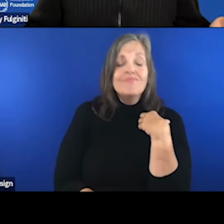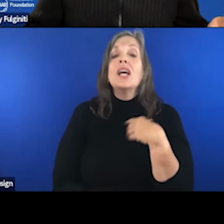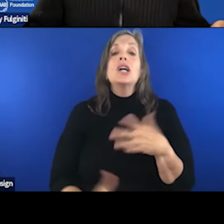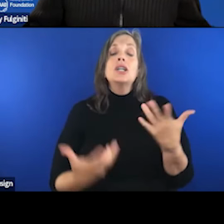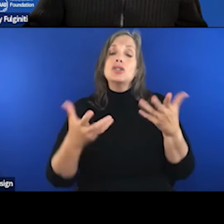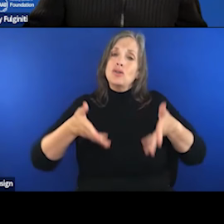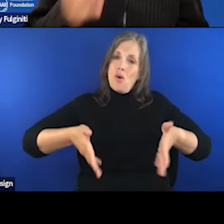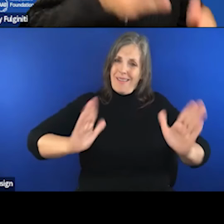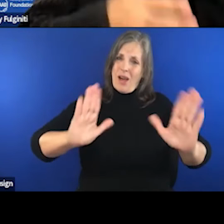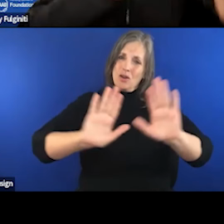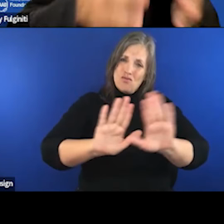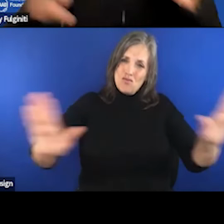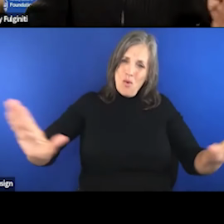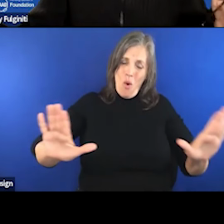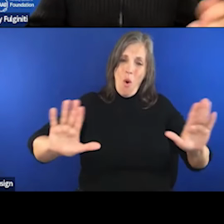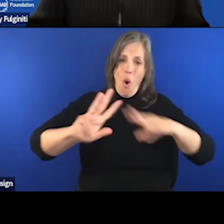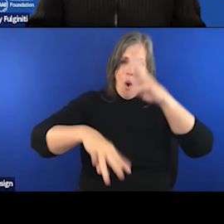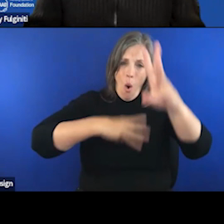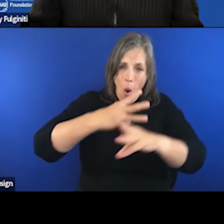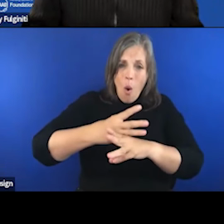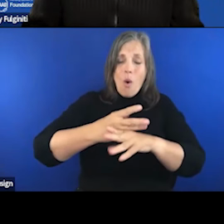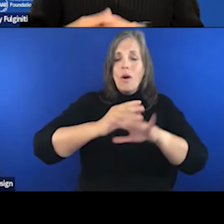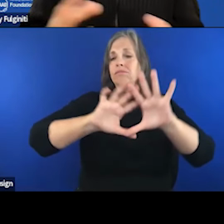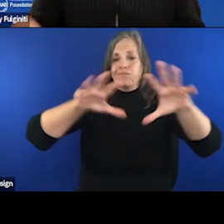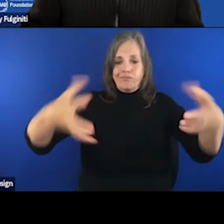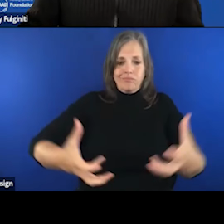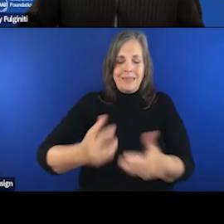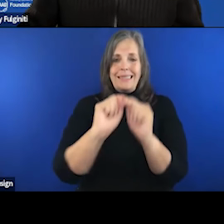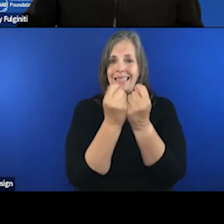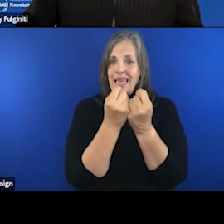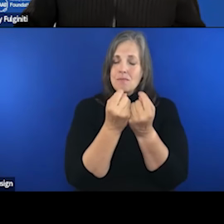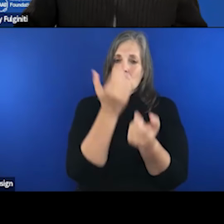team know about it you will all catch that and then by creating a culture of collaboration